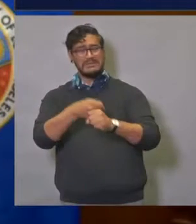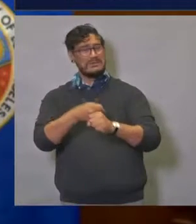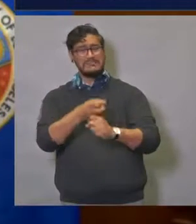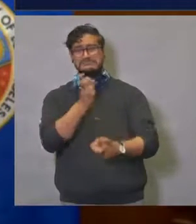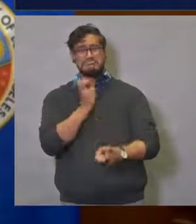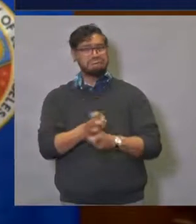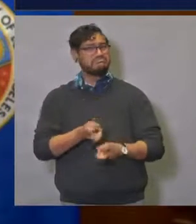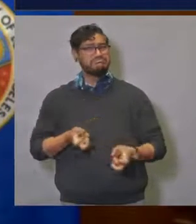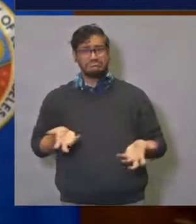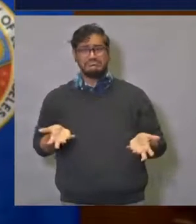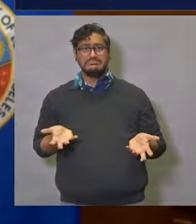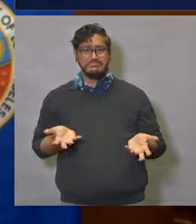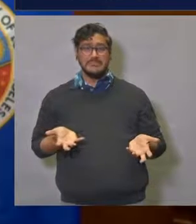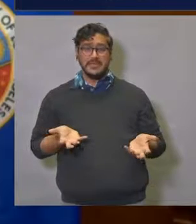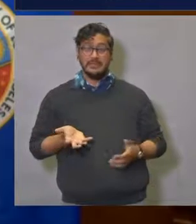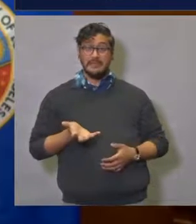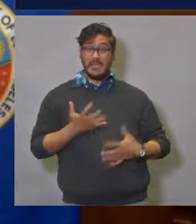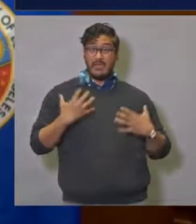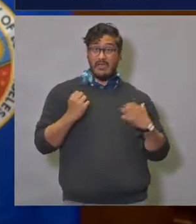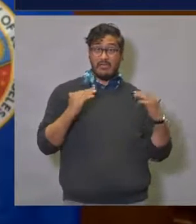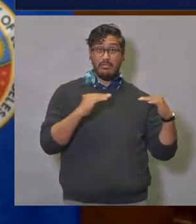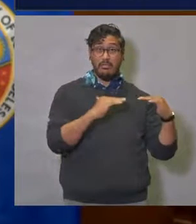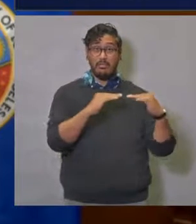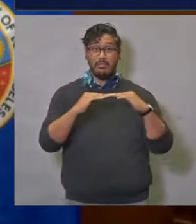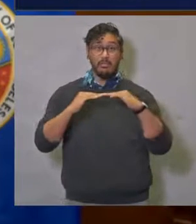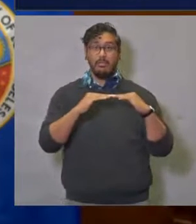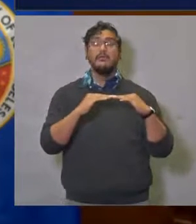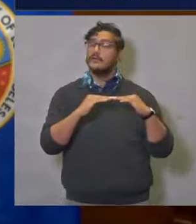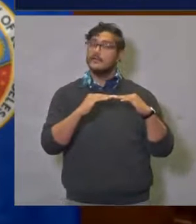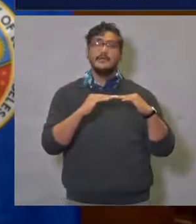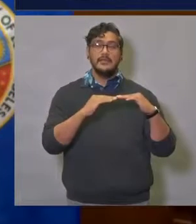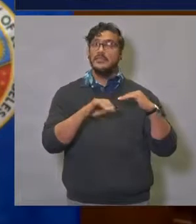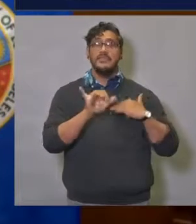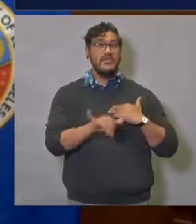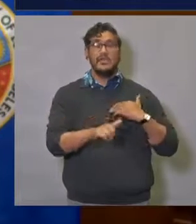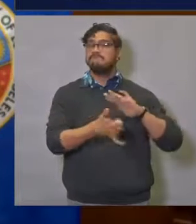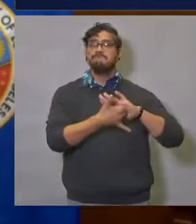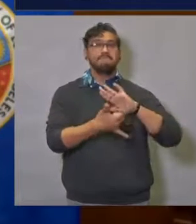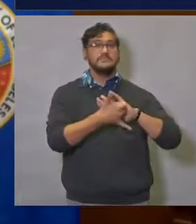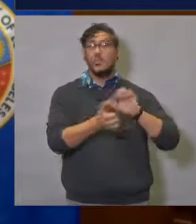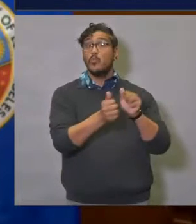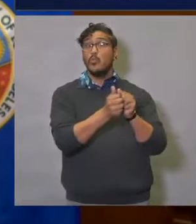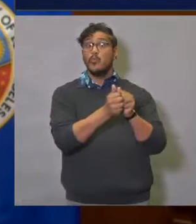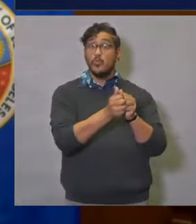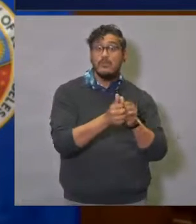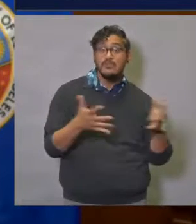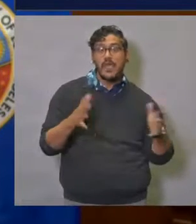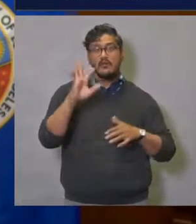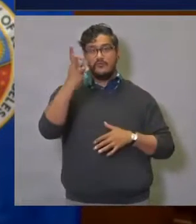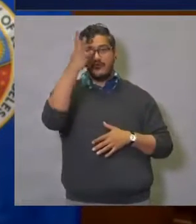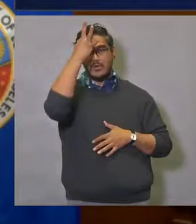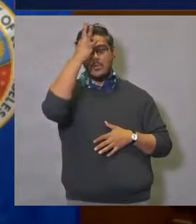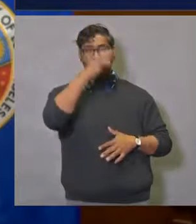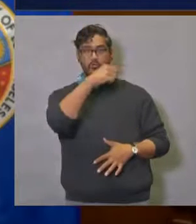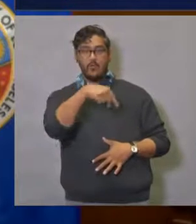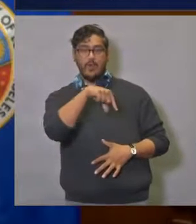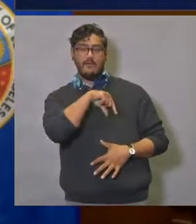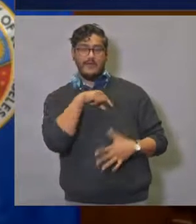HEALTH CARE DURING AN IMPOSSIBLE